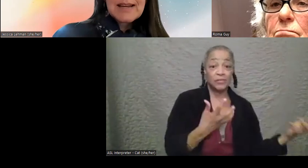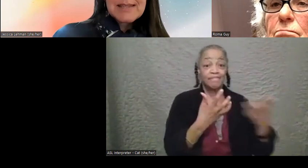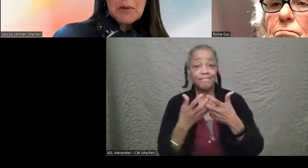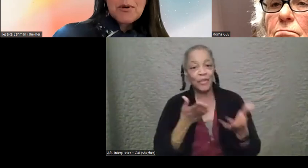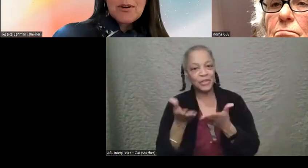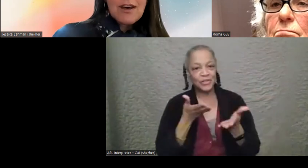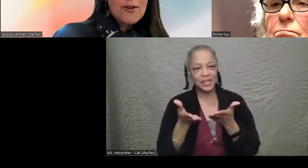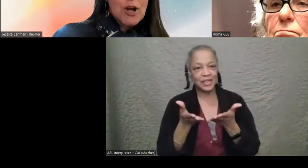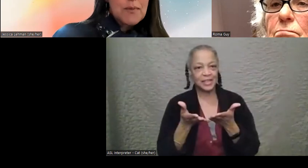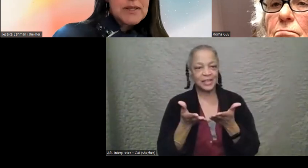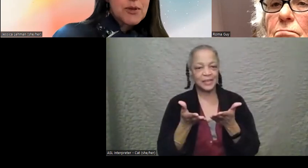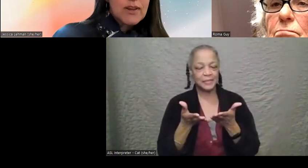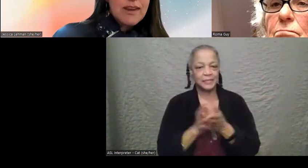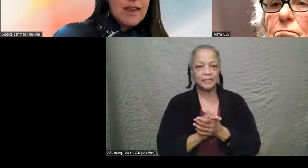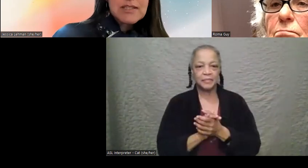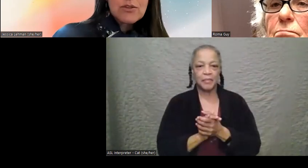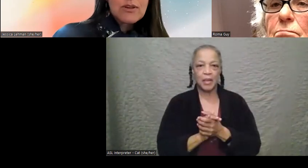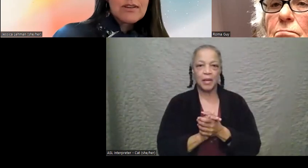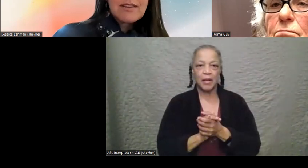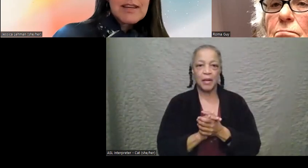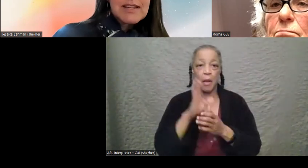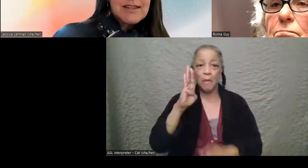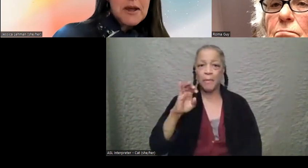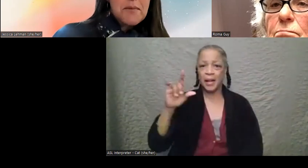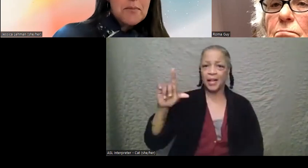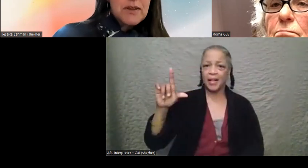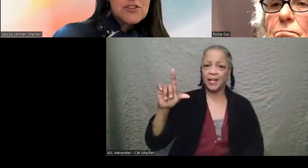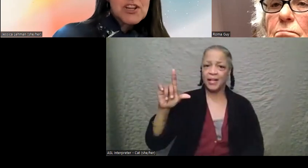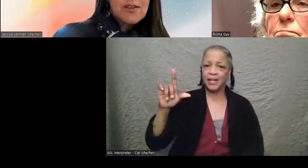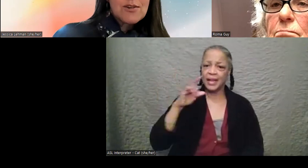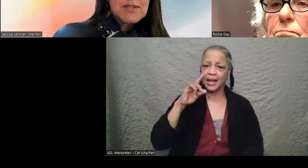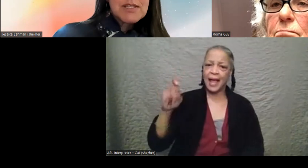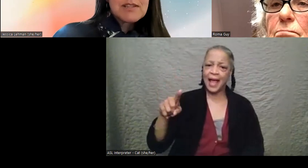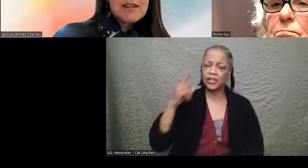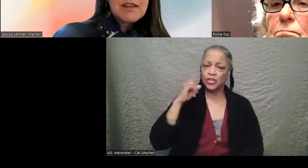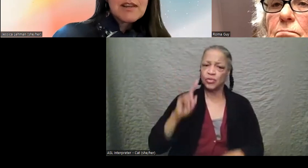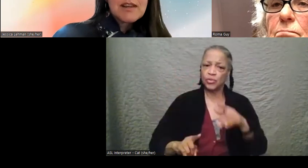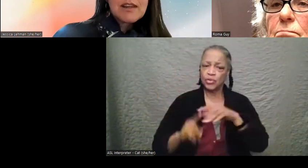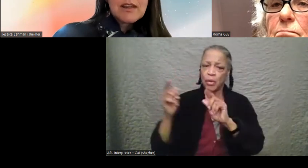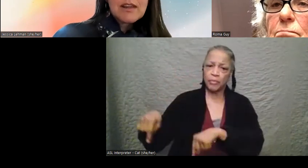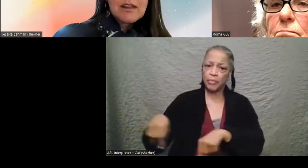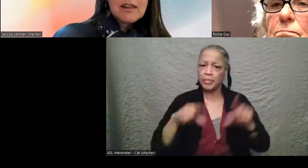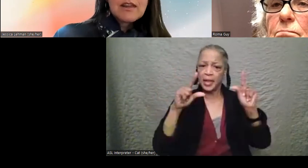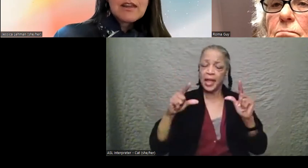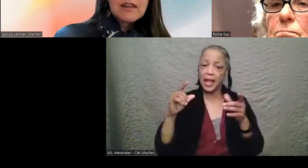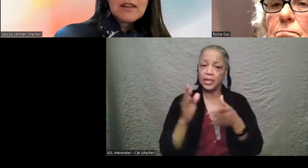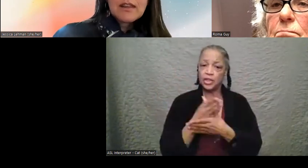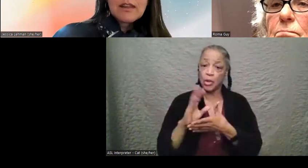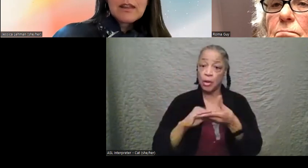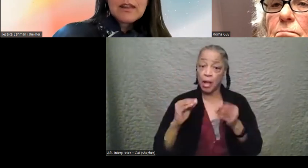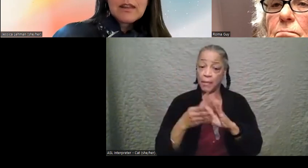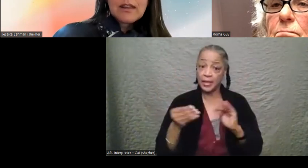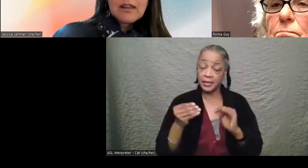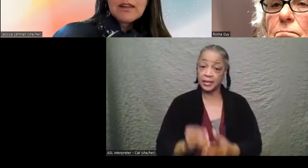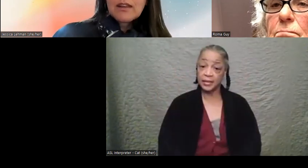Bill has a couple of other comments, can I ask you to come up and share those?